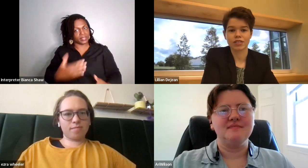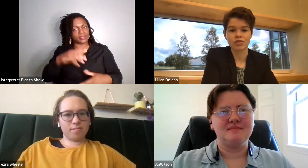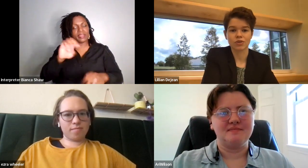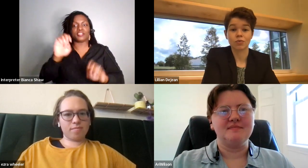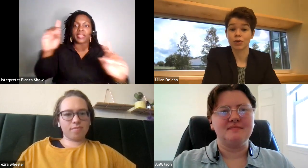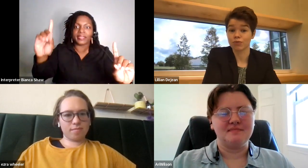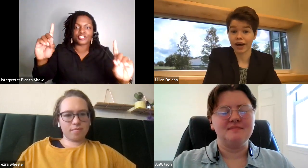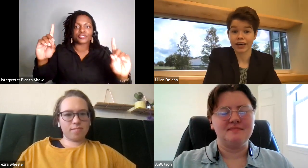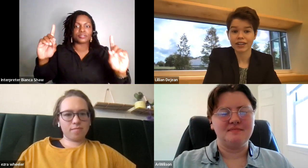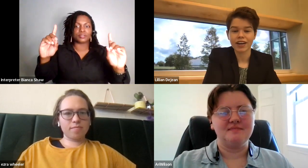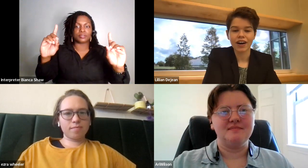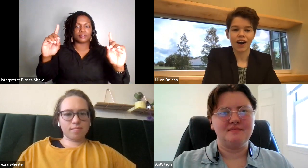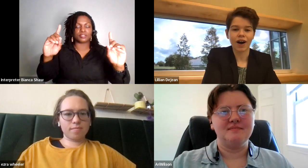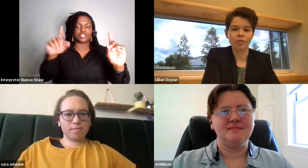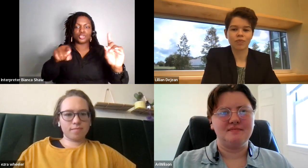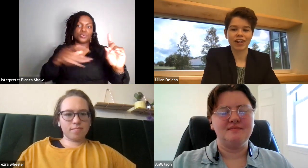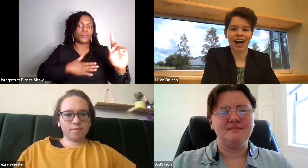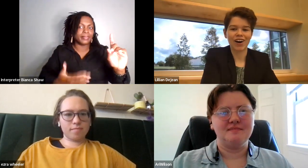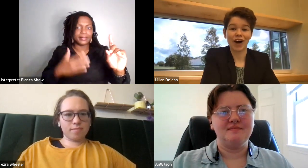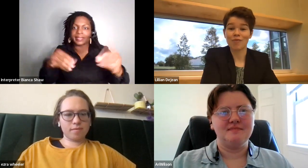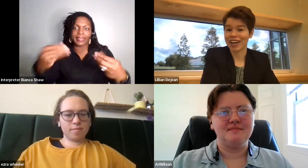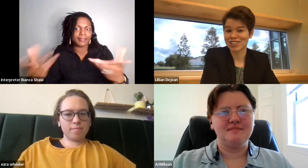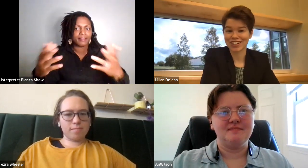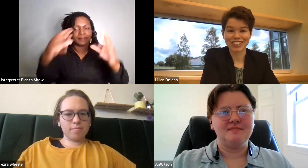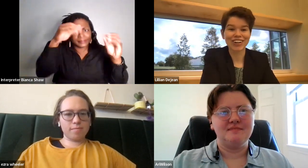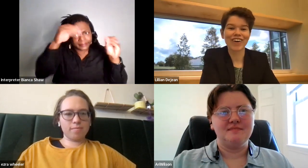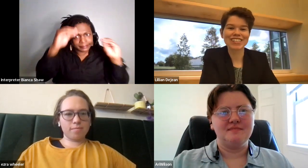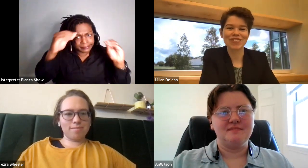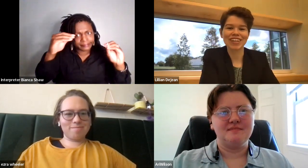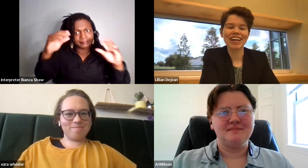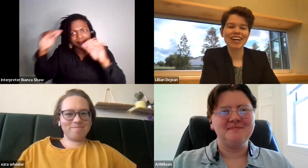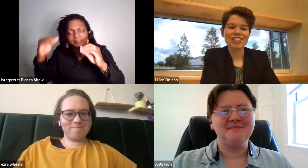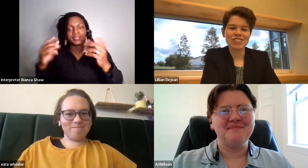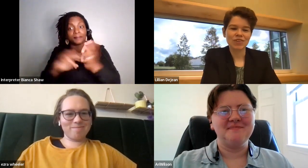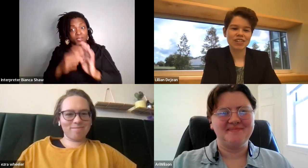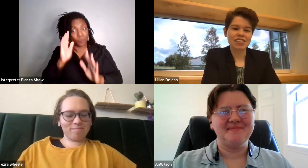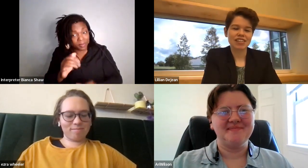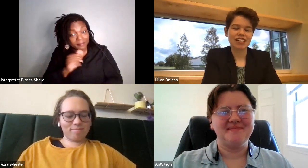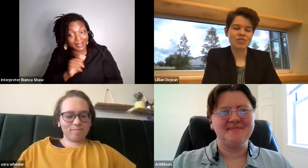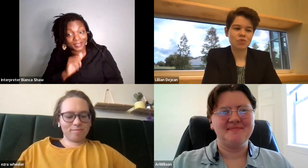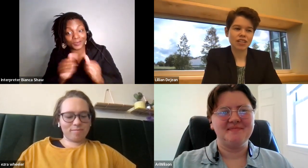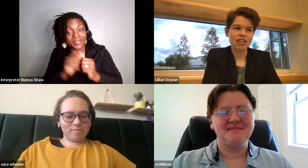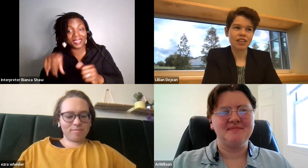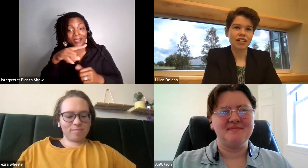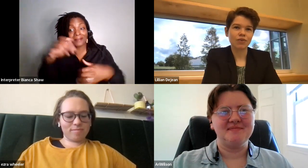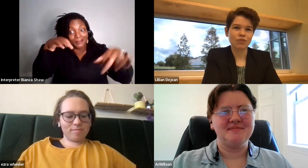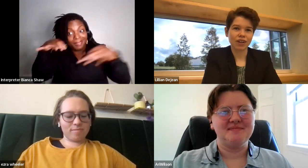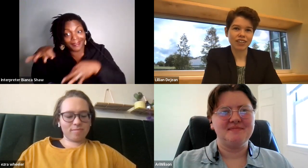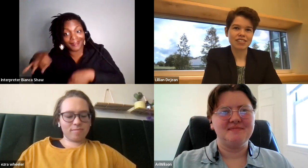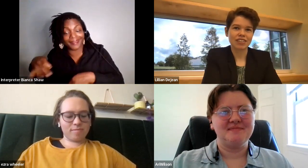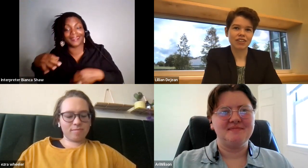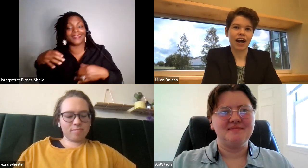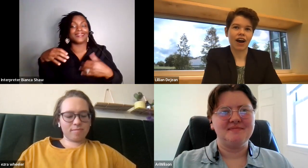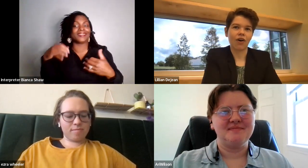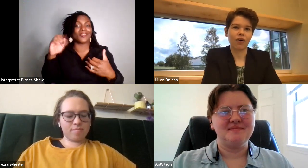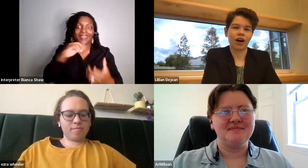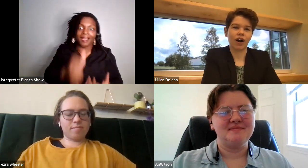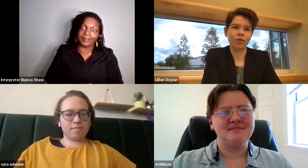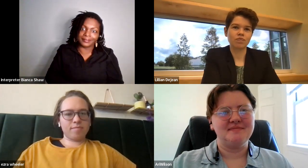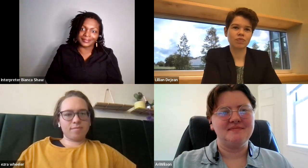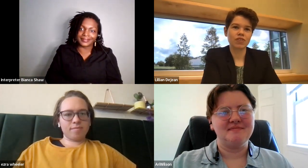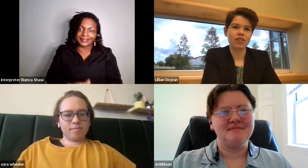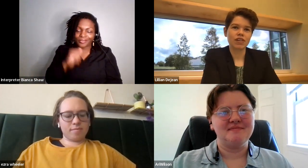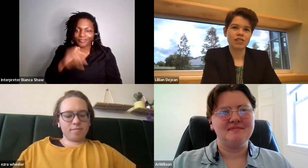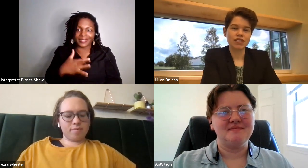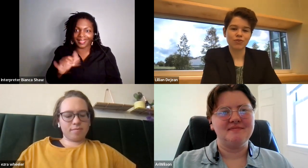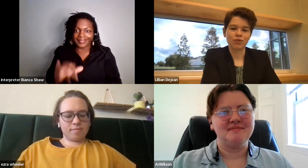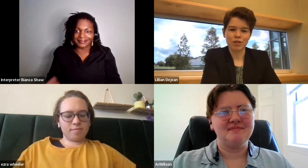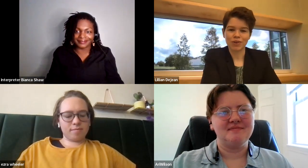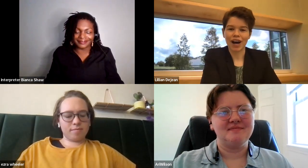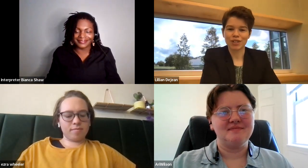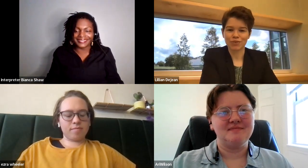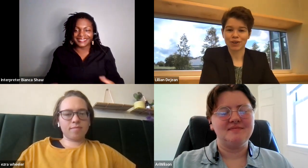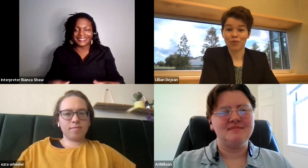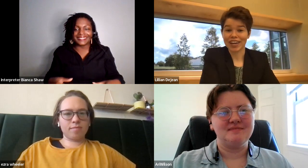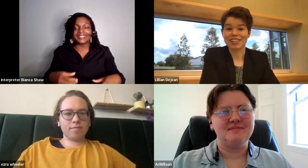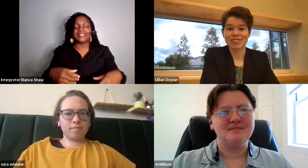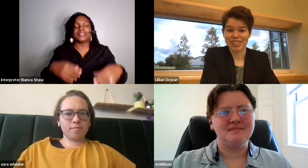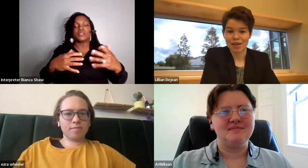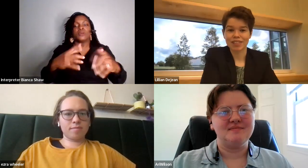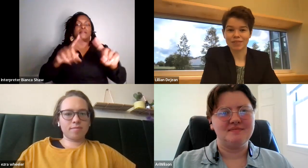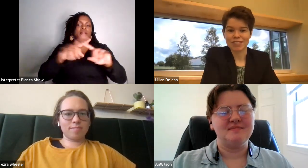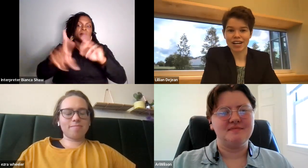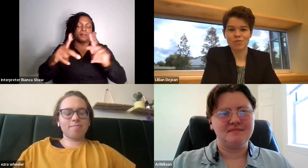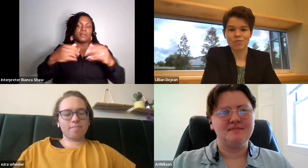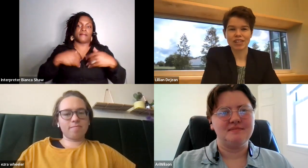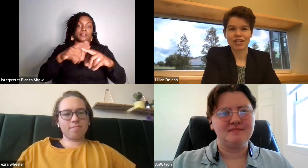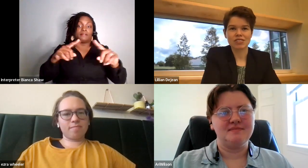And how how patient are you going to be so it's it's really funny to hear how different people have different ways of accepting themselves.